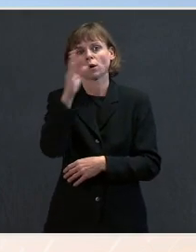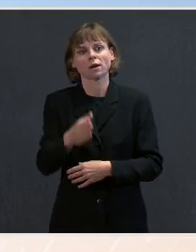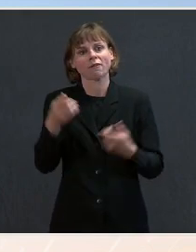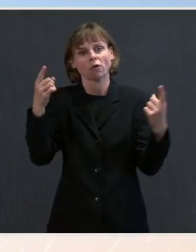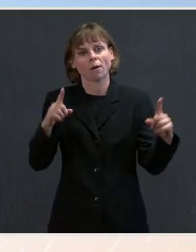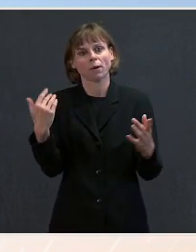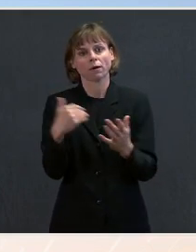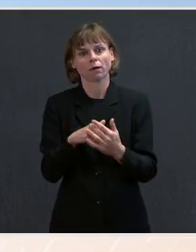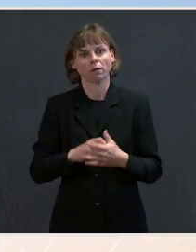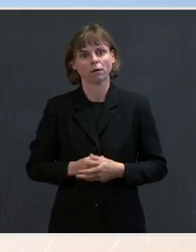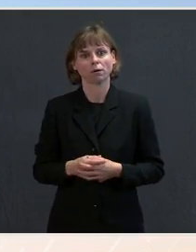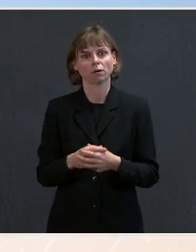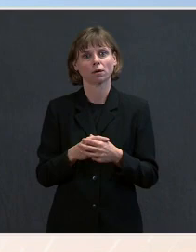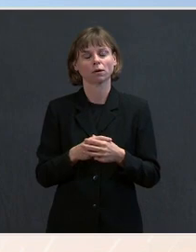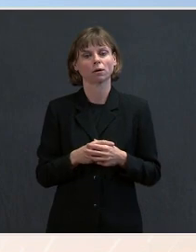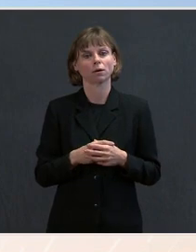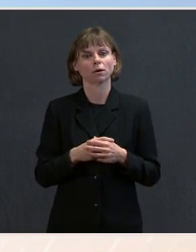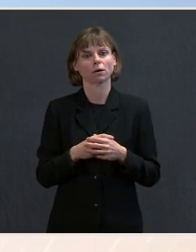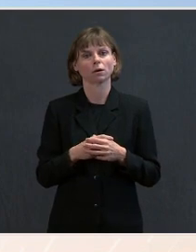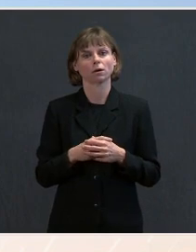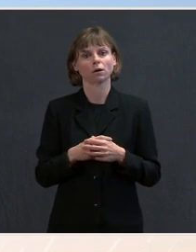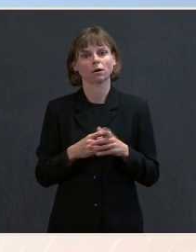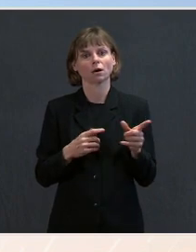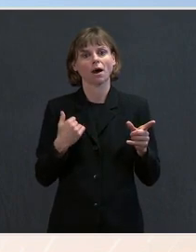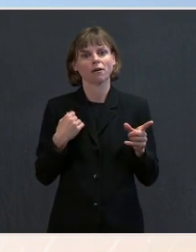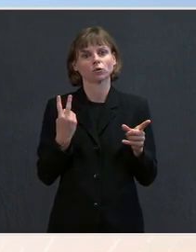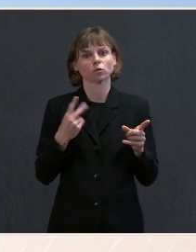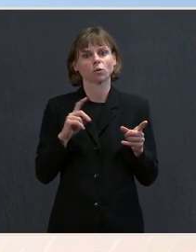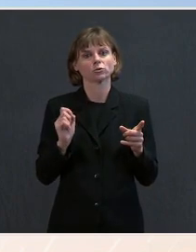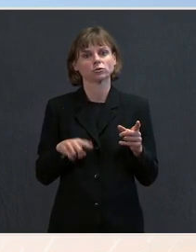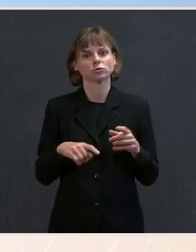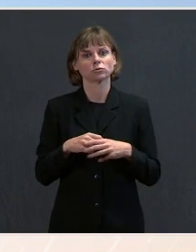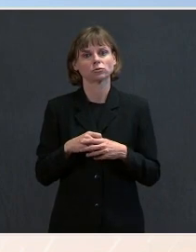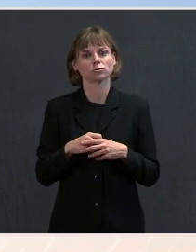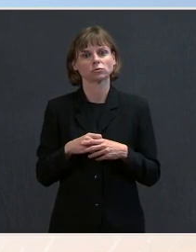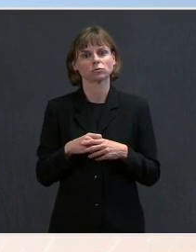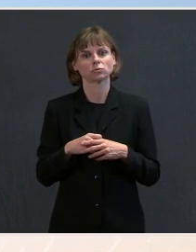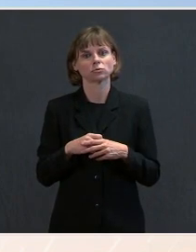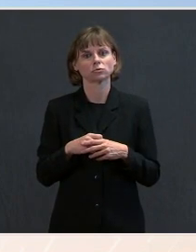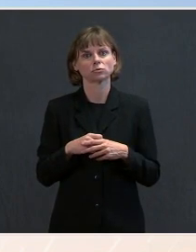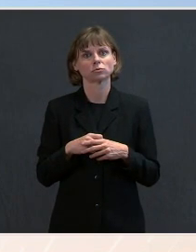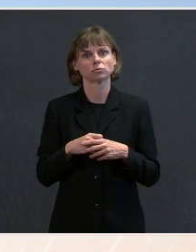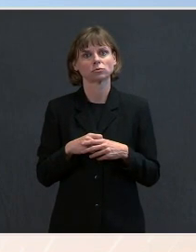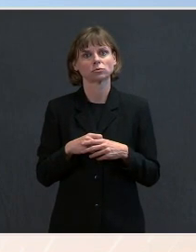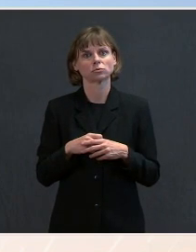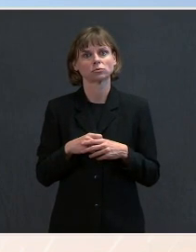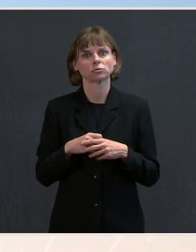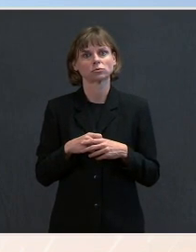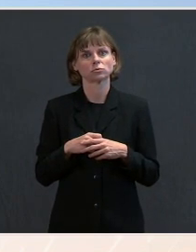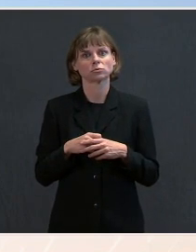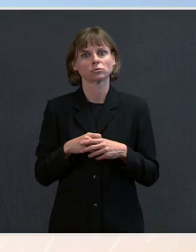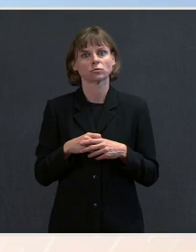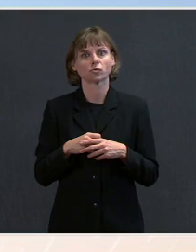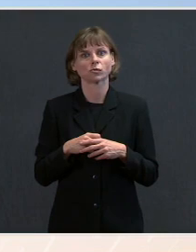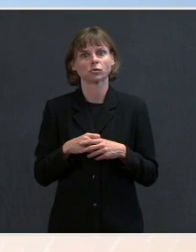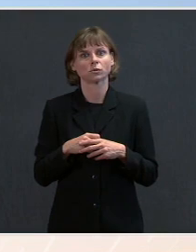The Press: I have two questions on two different subjects. Ms. Psaki: Okay. The Press: First, you know, this agreement to, you know,